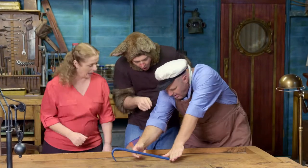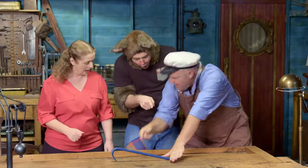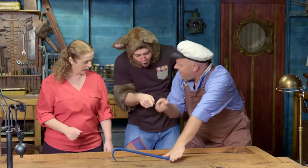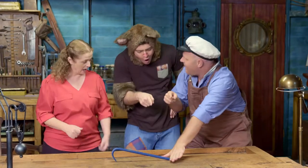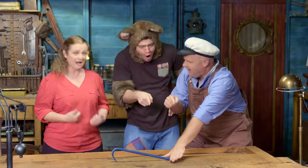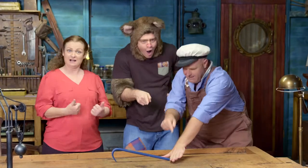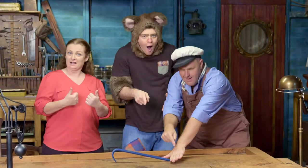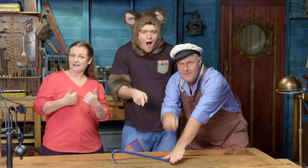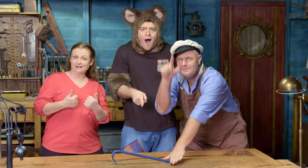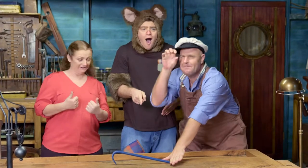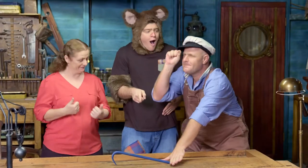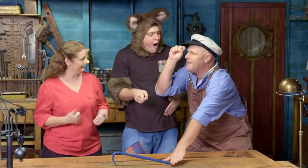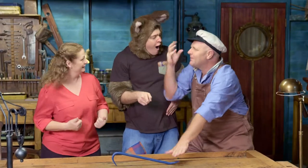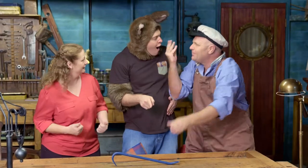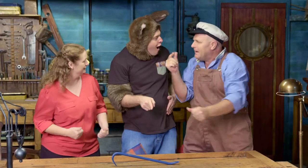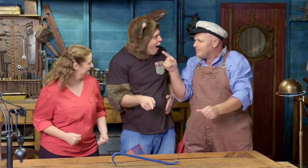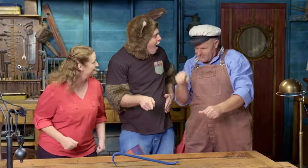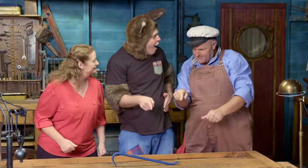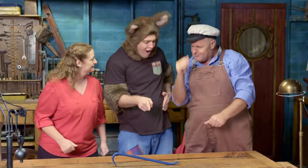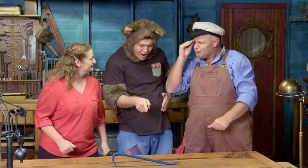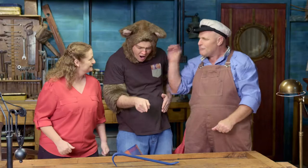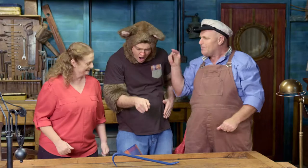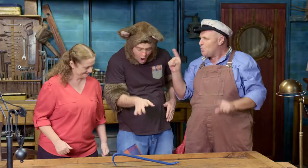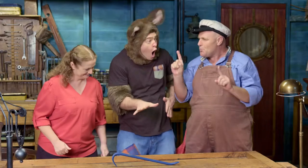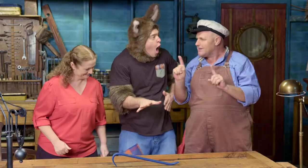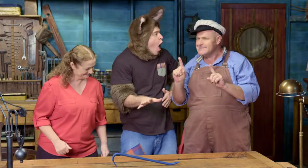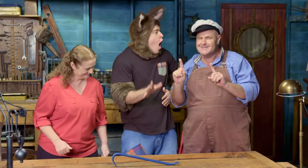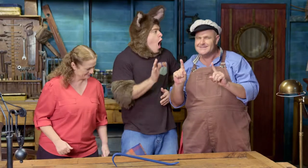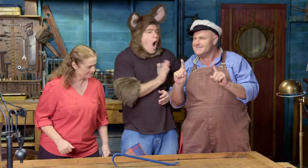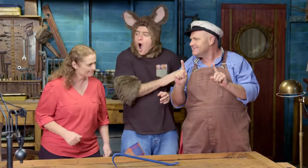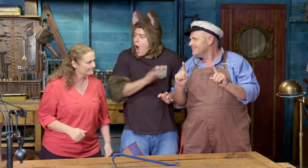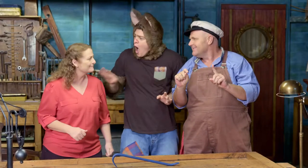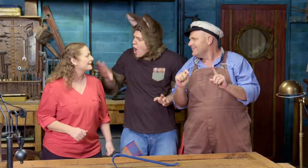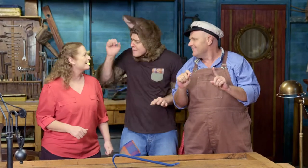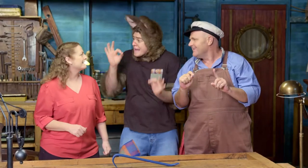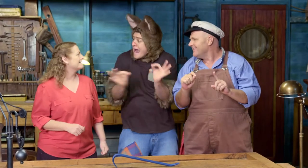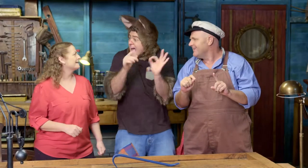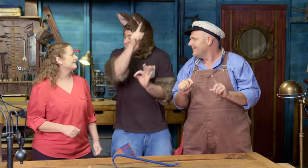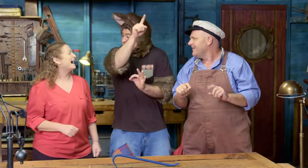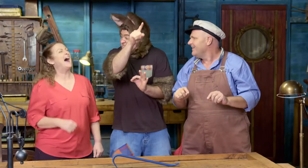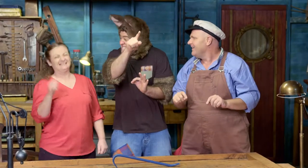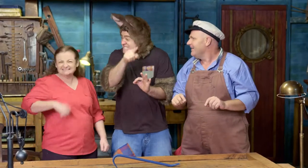Oh! Does that remind you of something, Possum? Oh, yes! Do you remember?